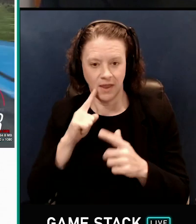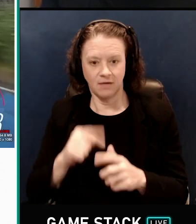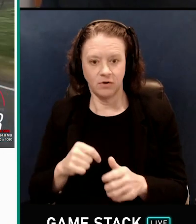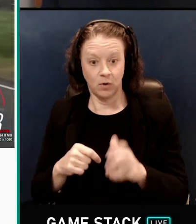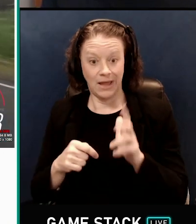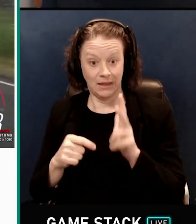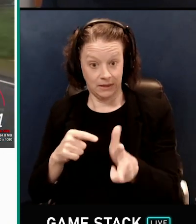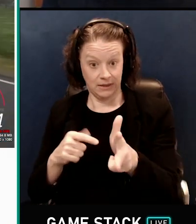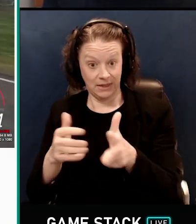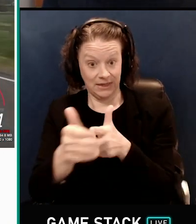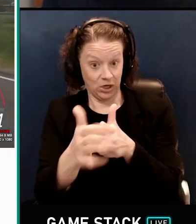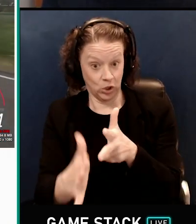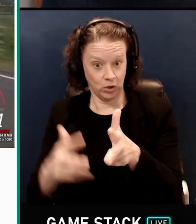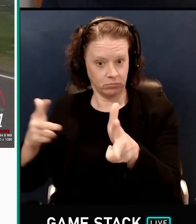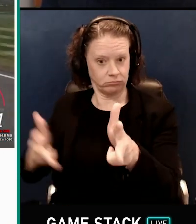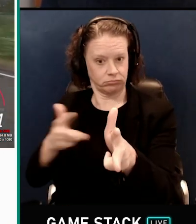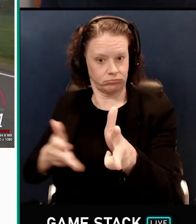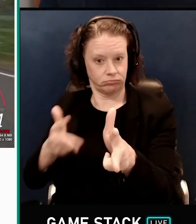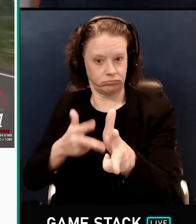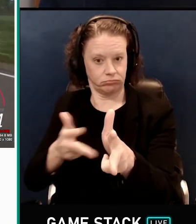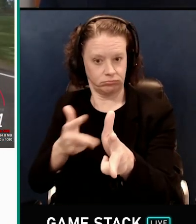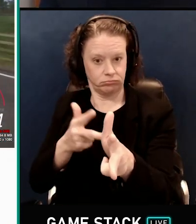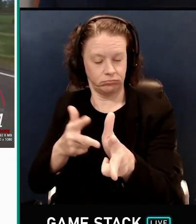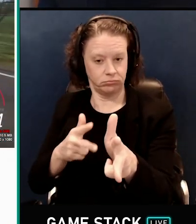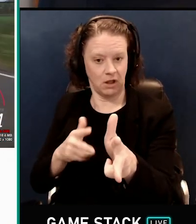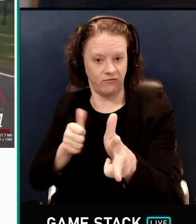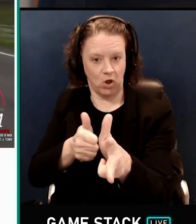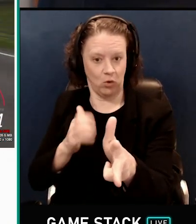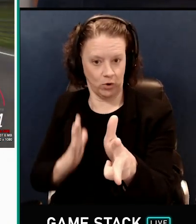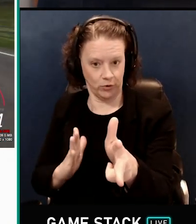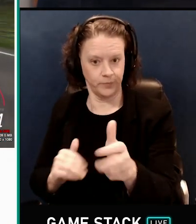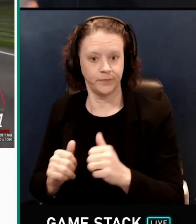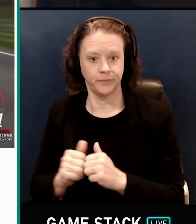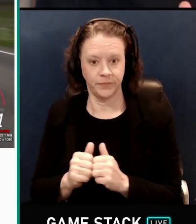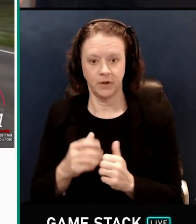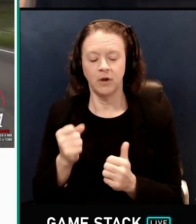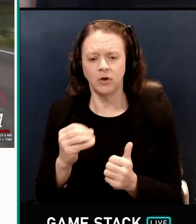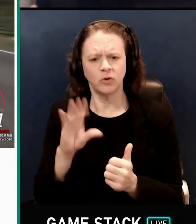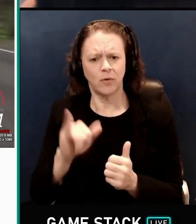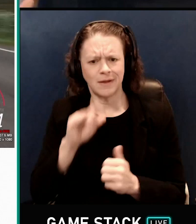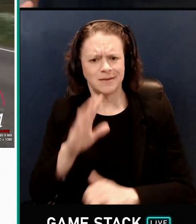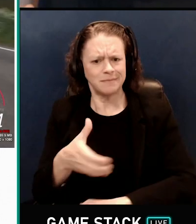job is to go and chase down that leader bot. This is immensely powerful because it can assert you can